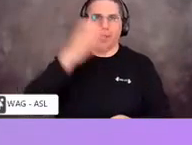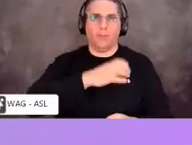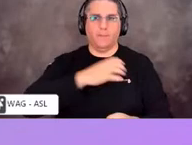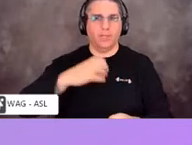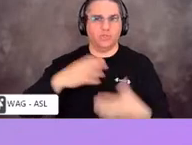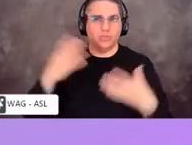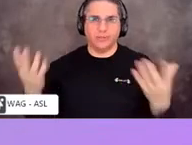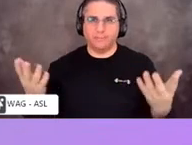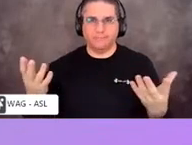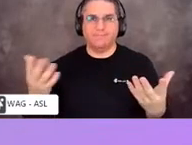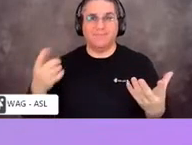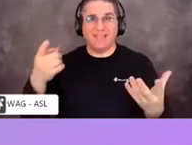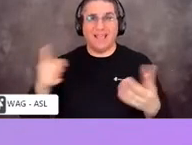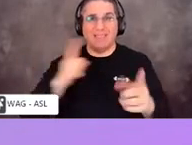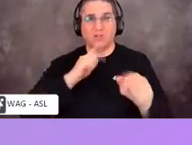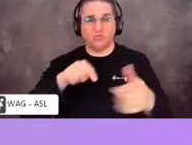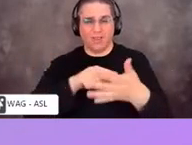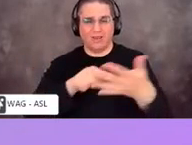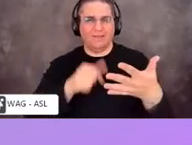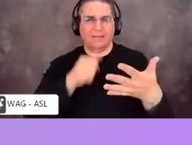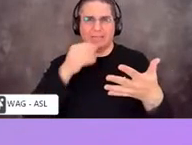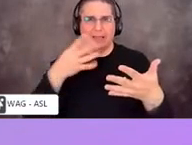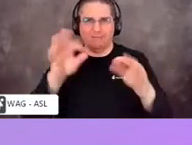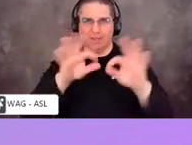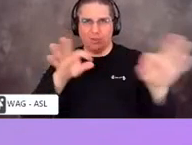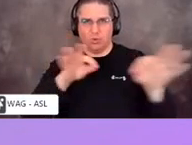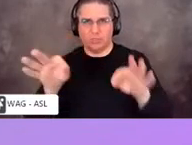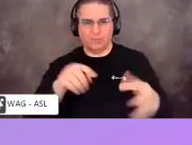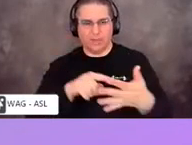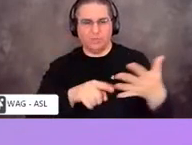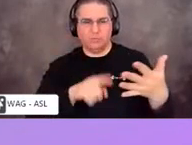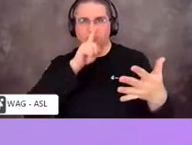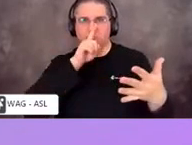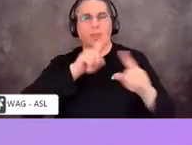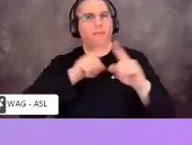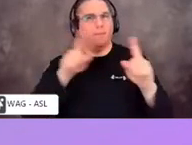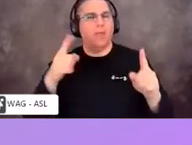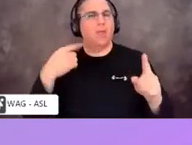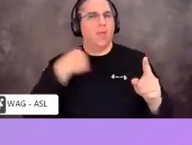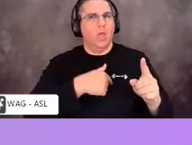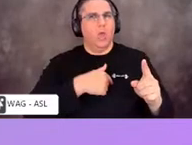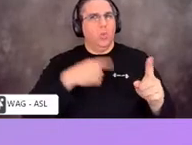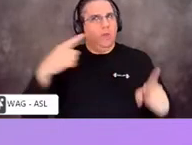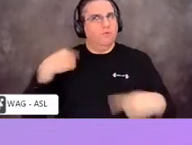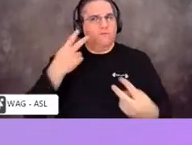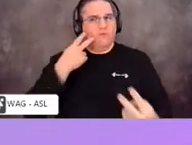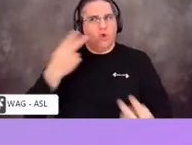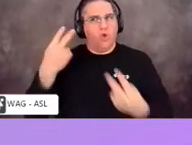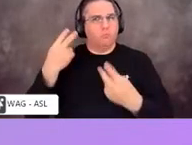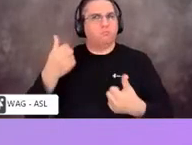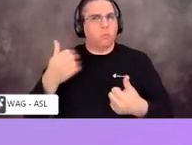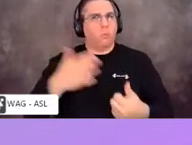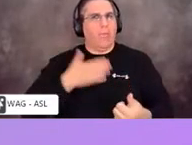of the challenge is that there is no methodology for reporting across the European